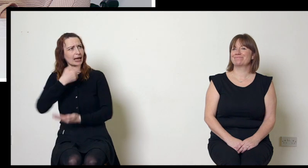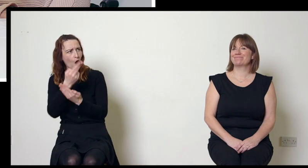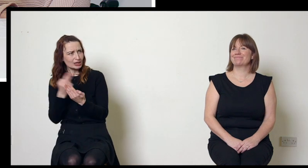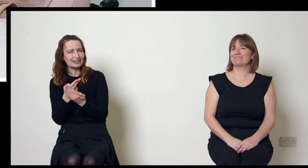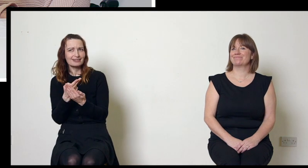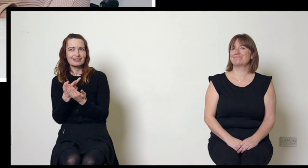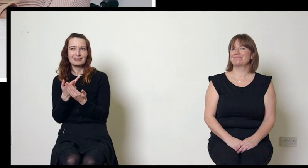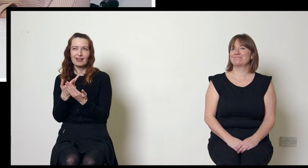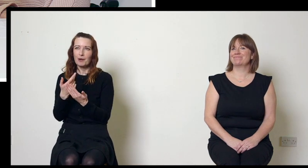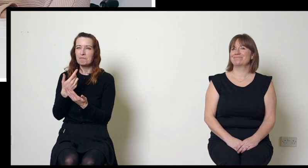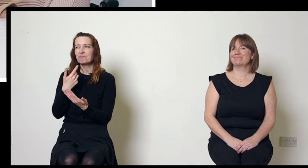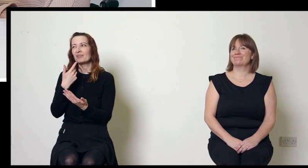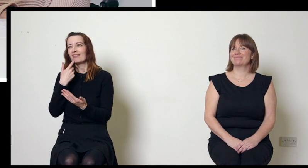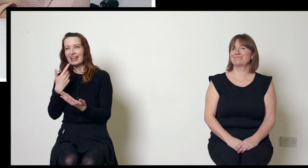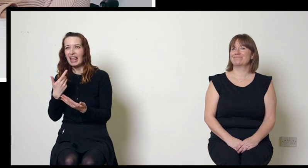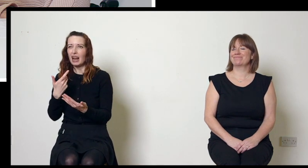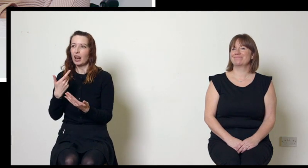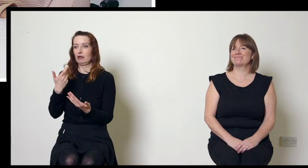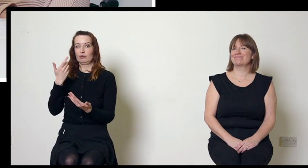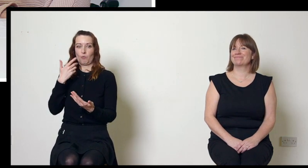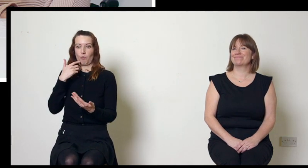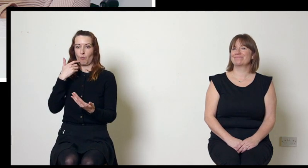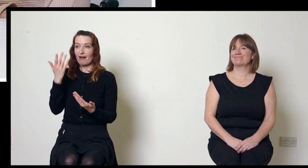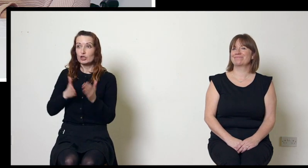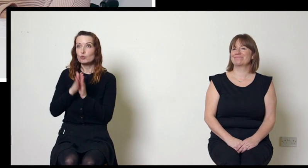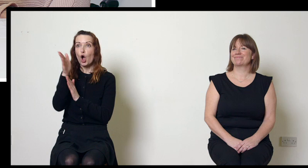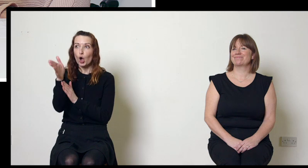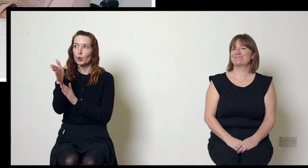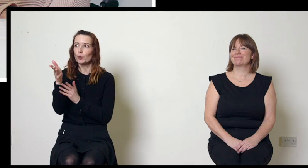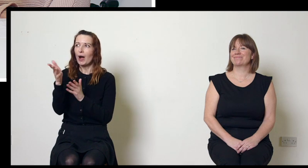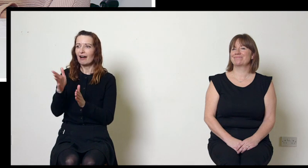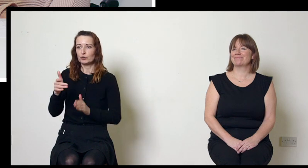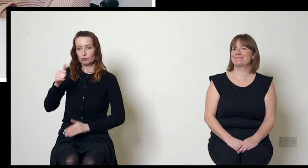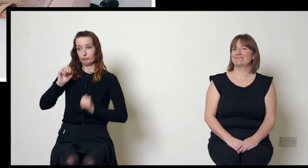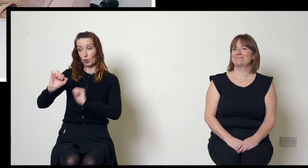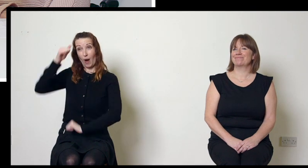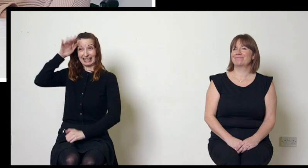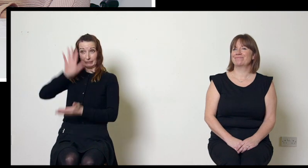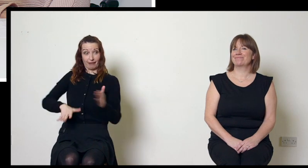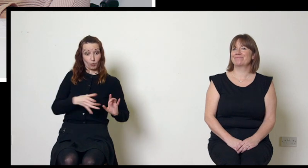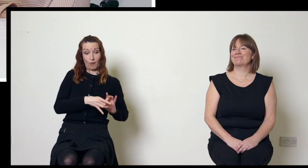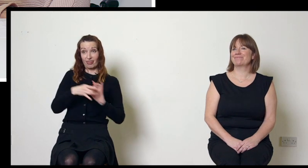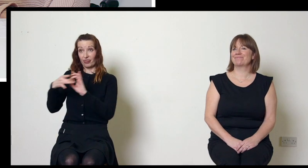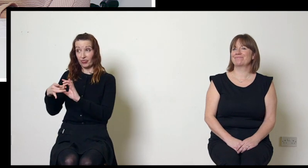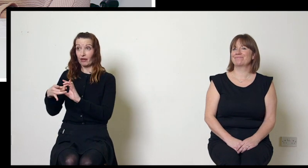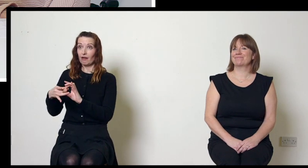I always use this phrase take the village wherever you go. And I think it's the same with each of our projects and events. Wherever we are, we will become a hub